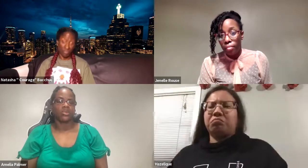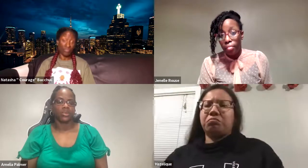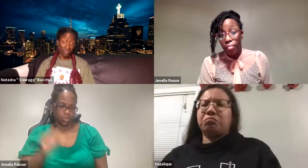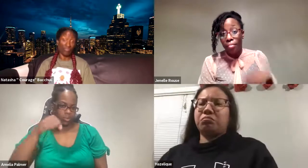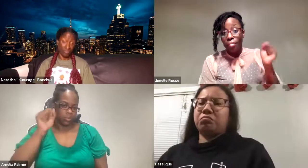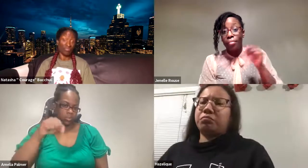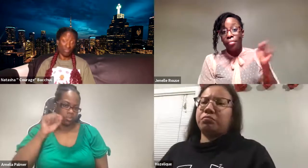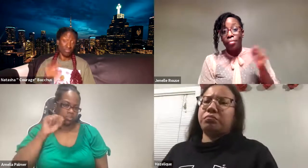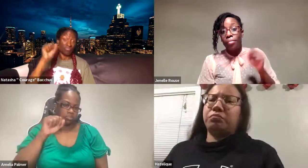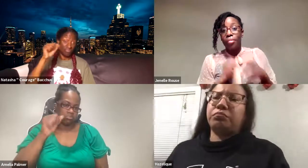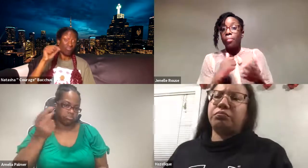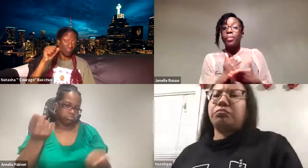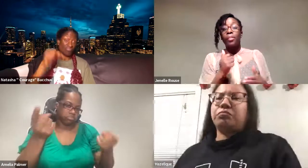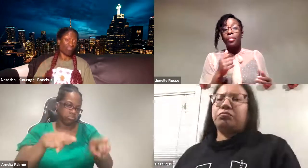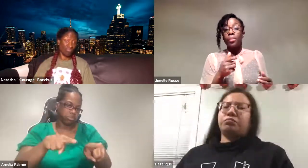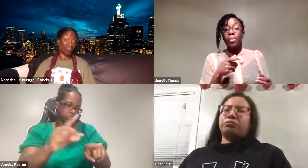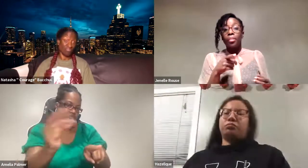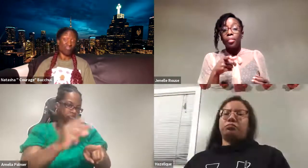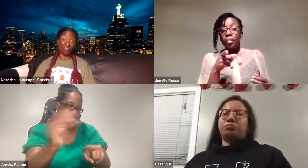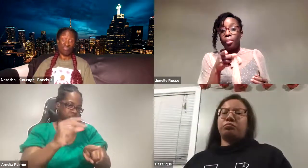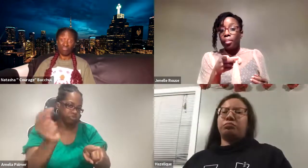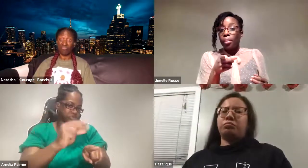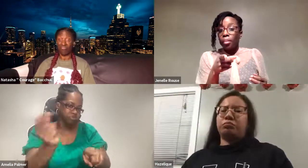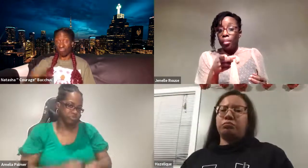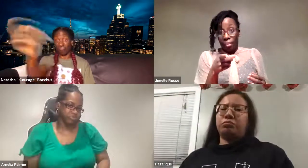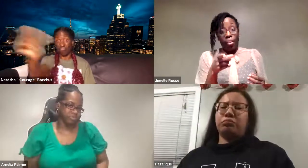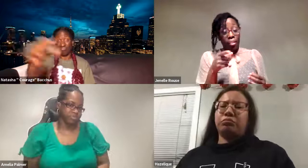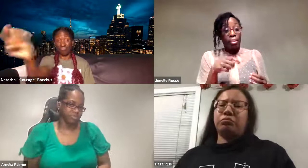we have a right to express ourselves in our own language and that is the the bottom line